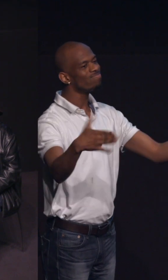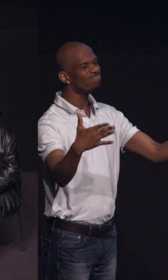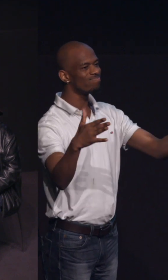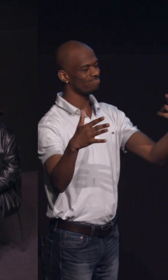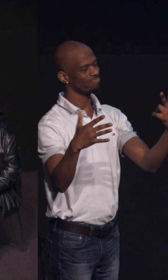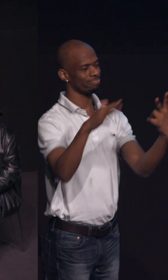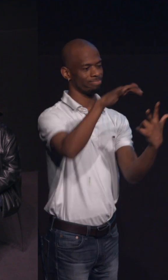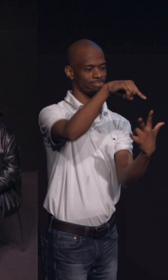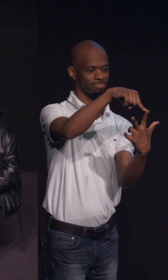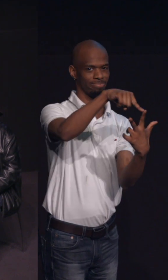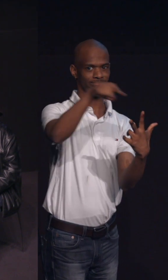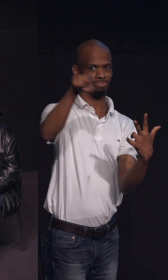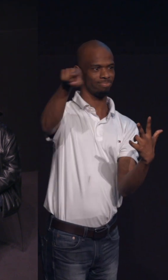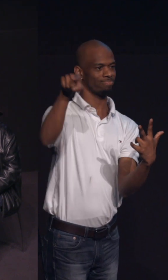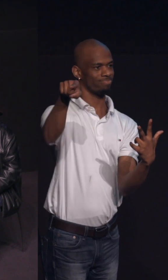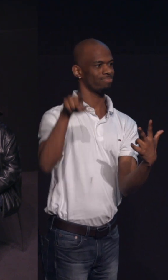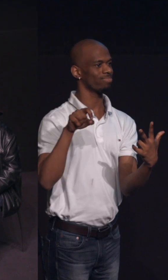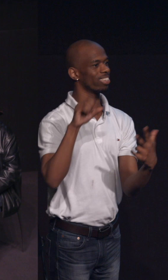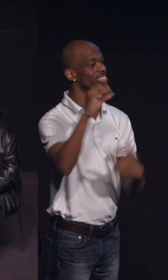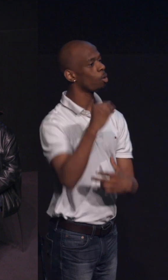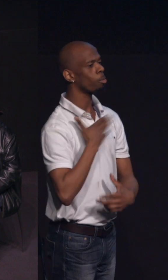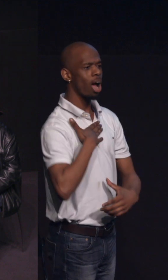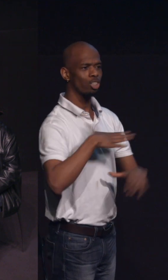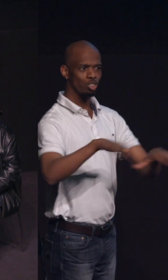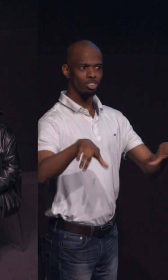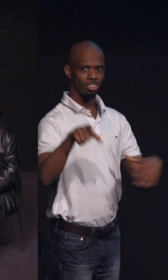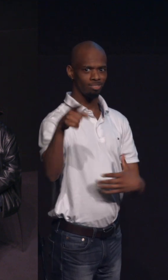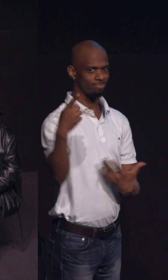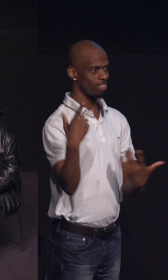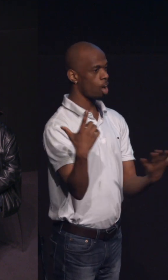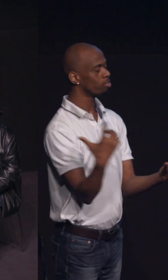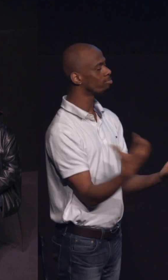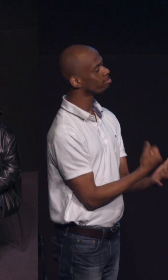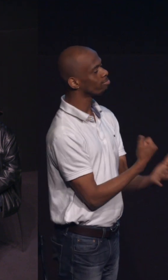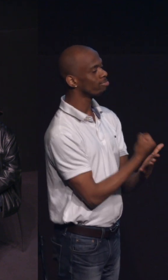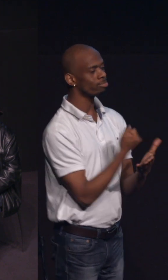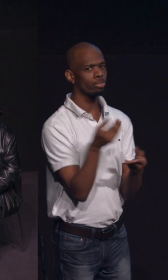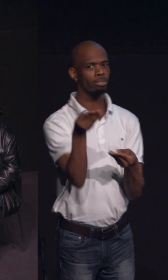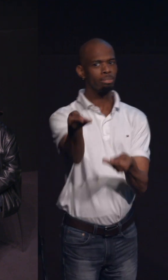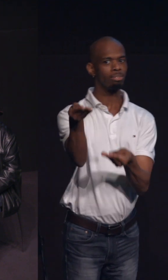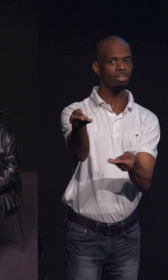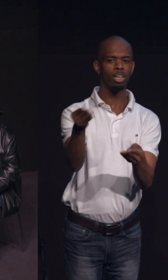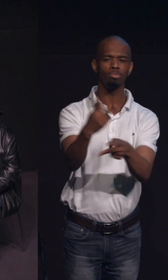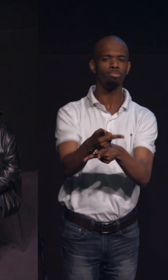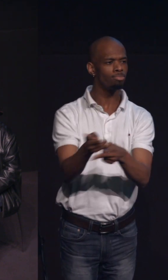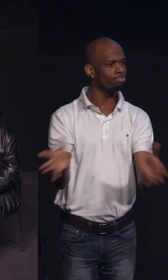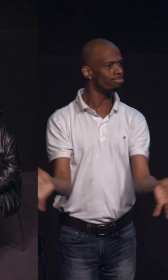Anyway, my children were raised on welfare. I had to learn how.